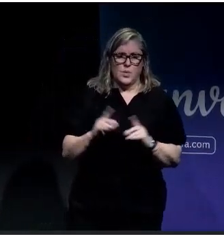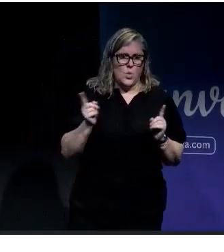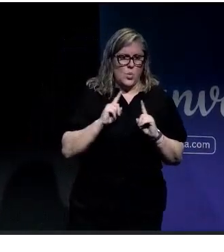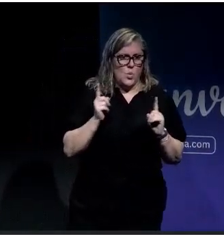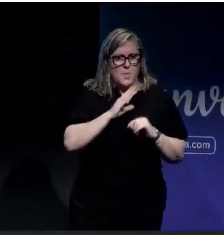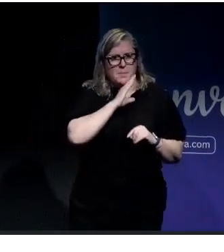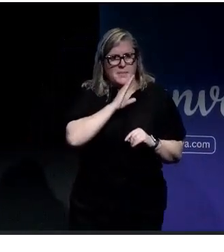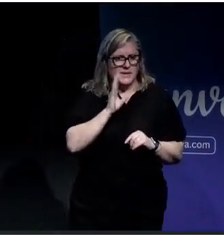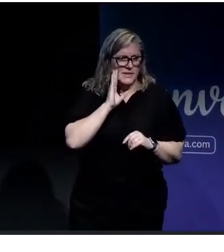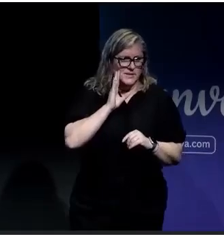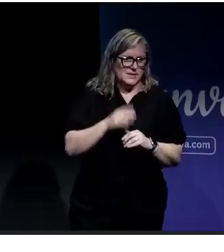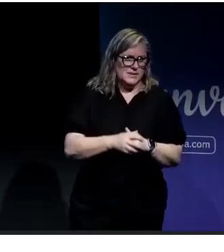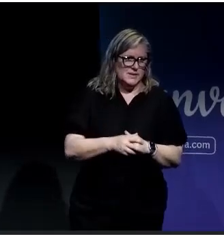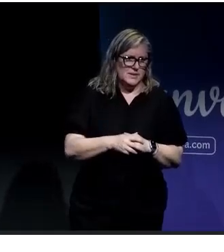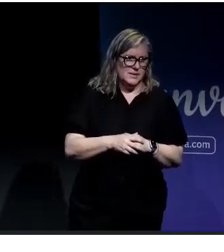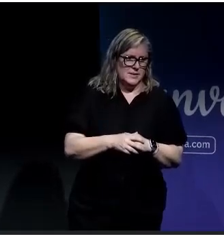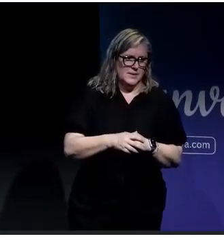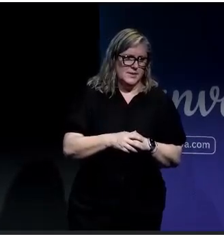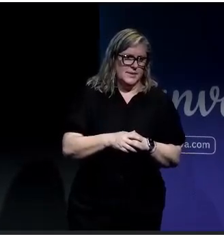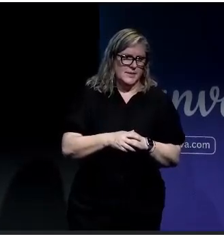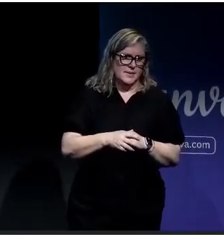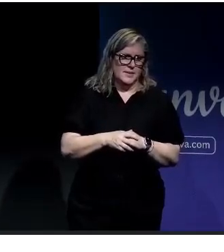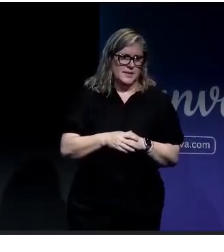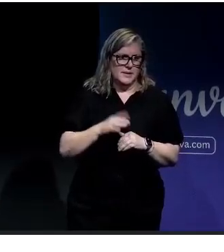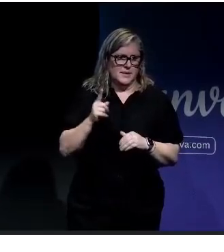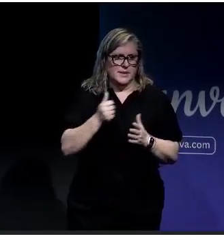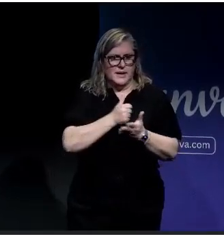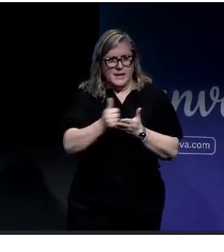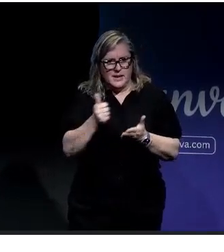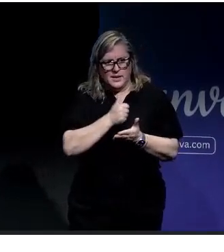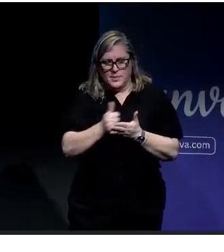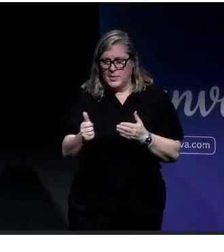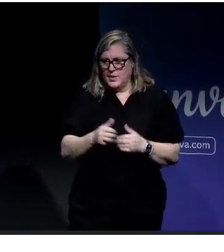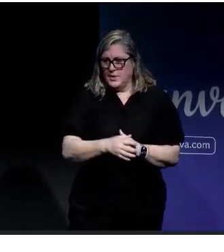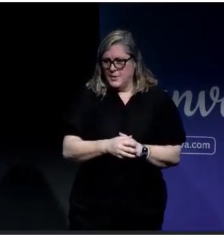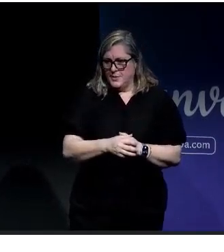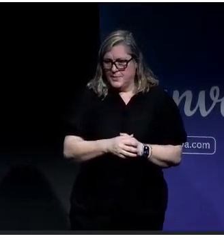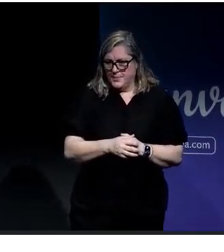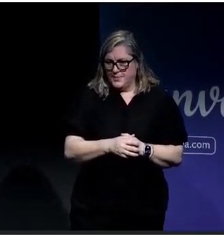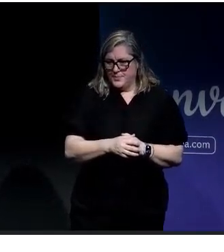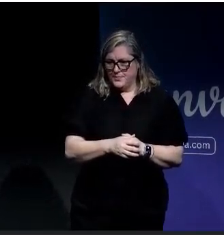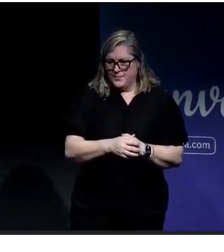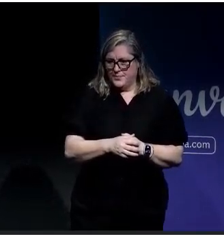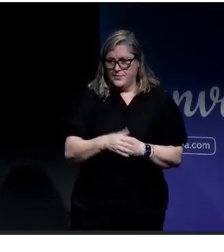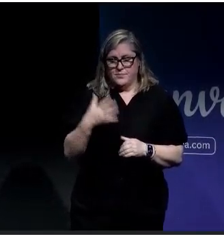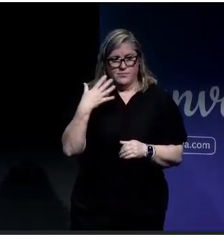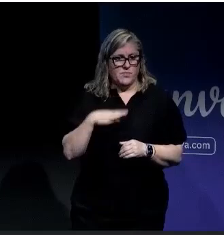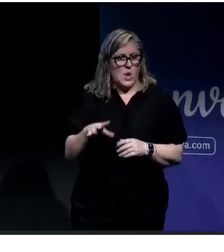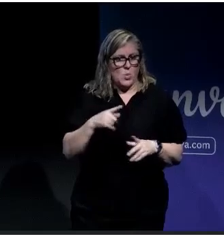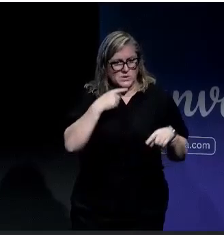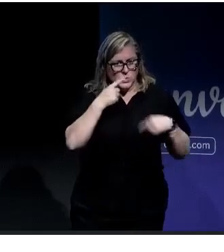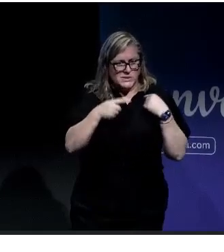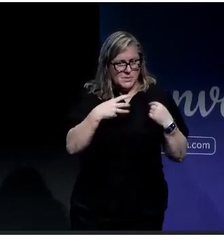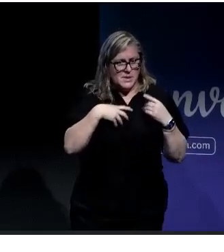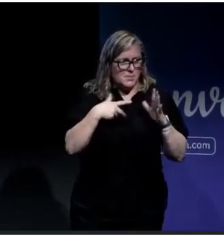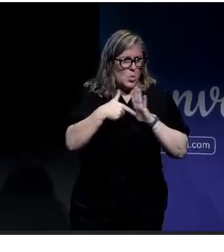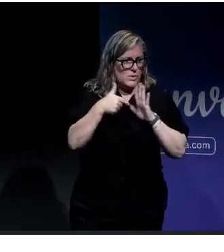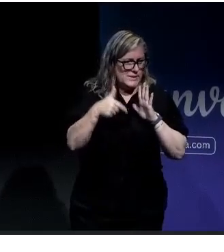It just gets kind of bandied around as a number a lot of the time. So I want to just put a little bit of substance behind that statement and the